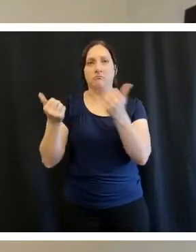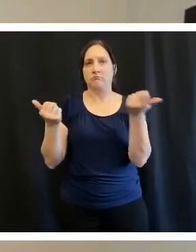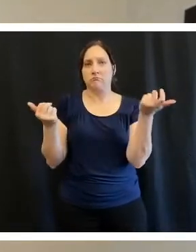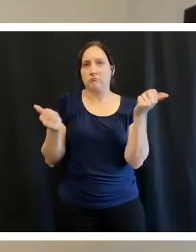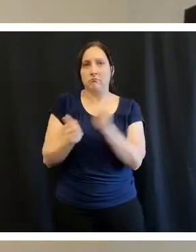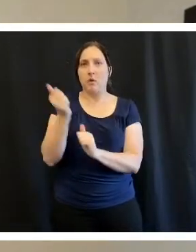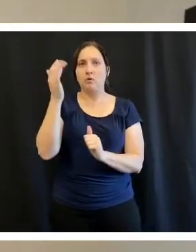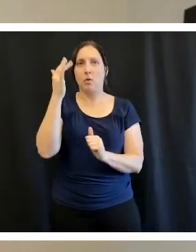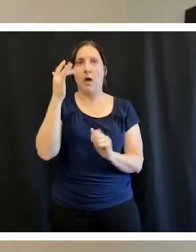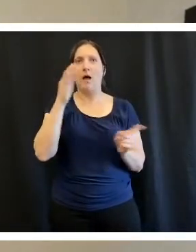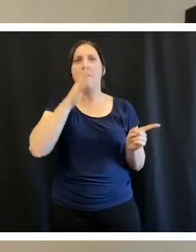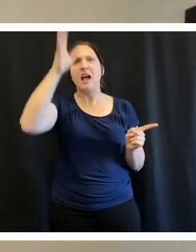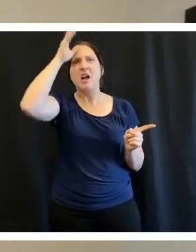are buying those up for their kids.